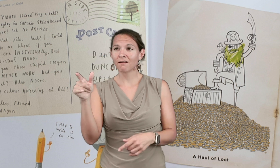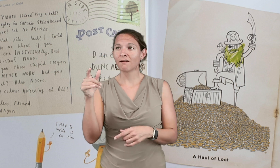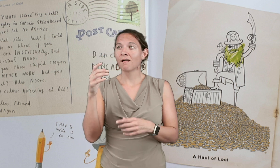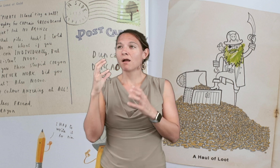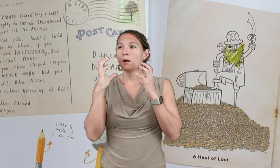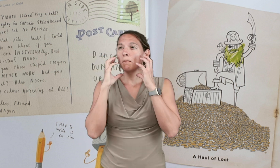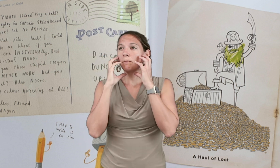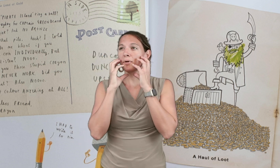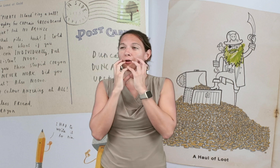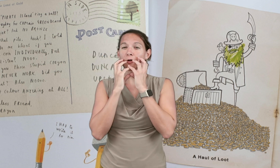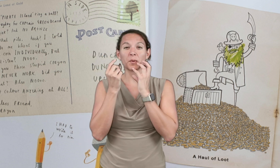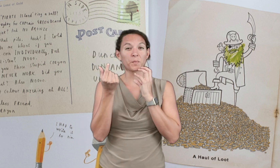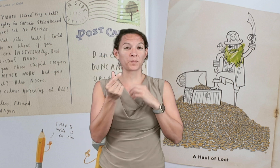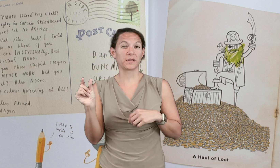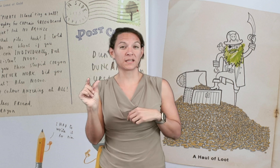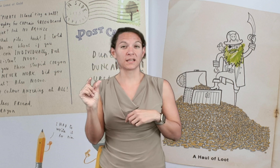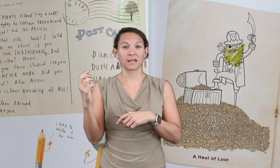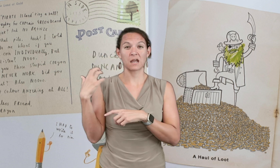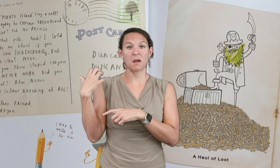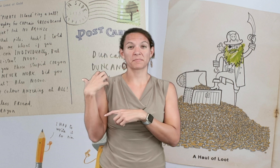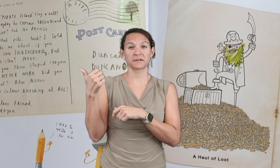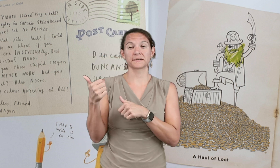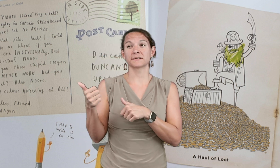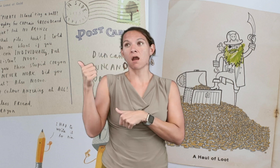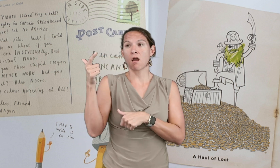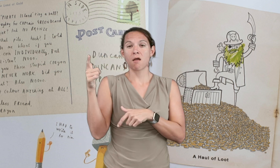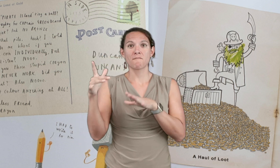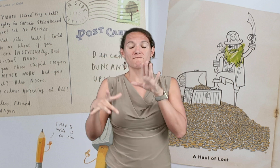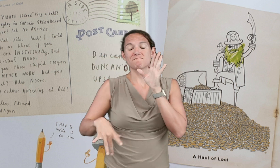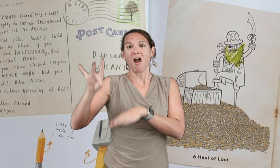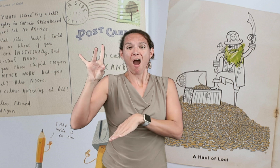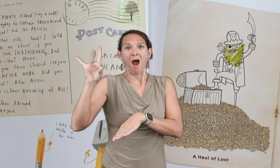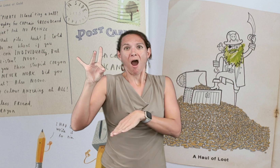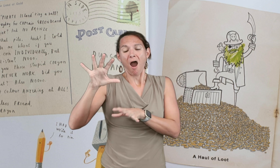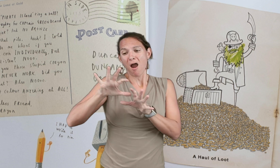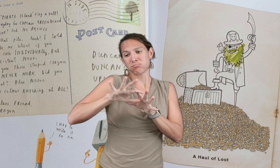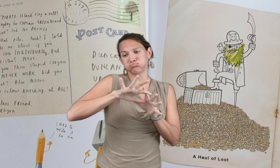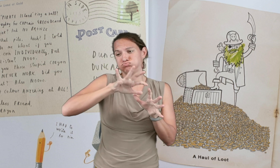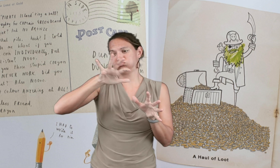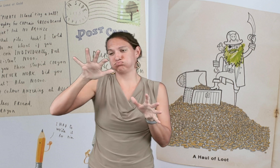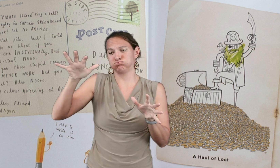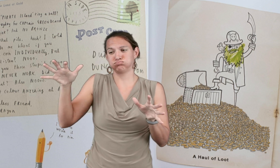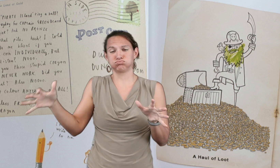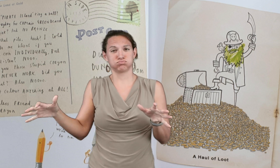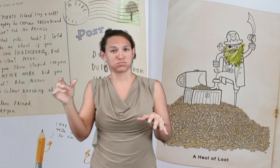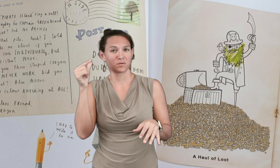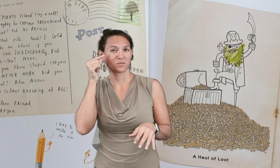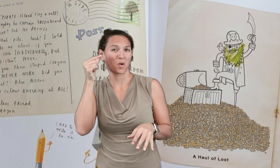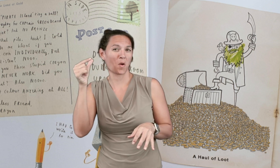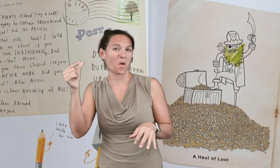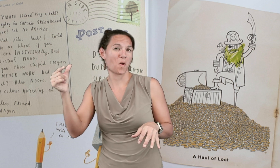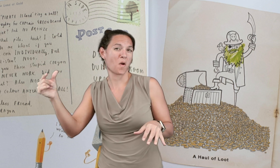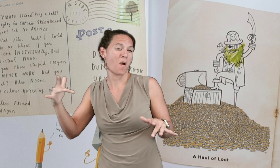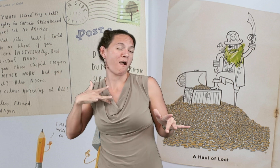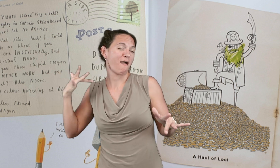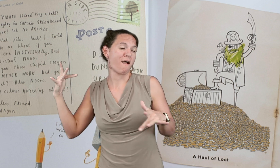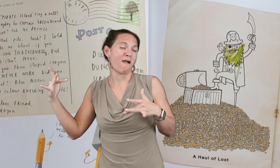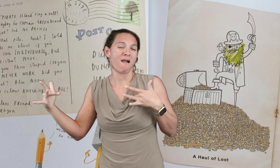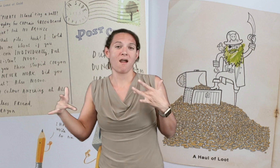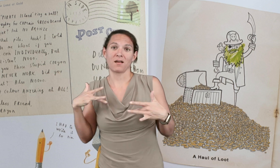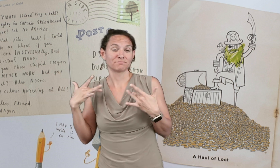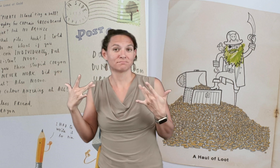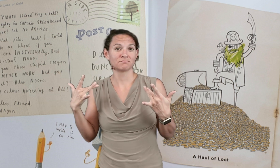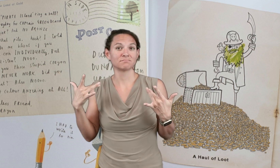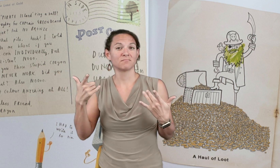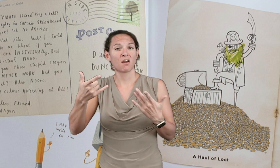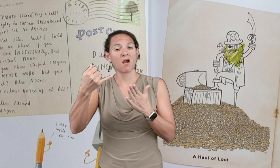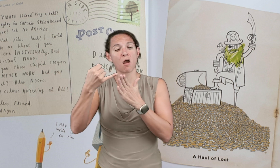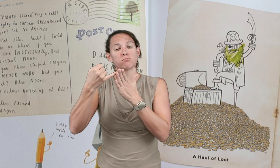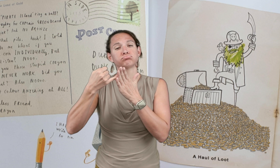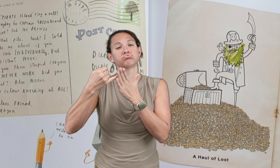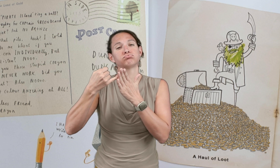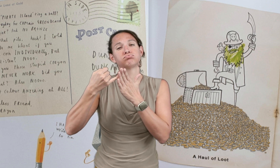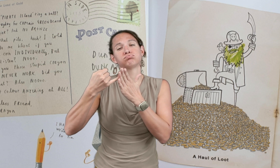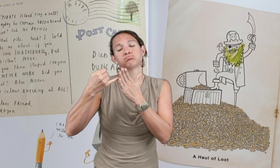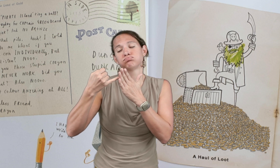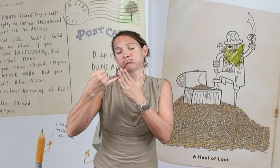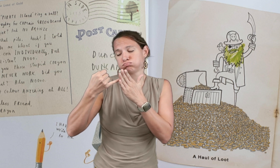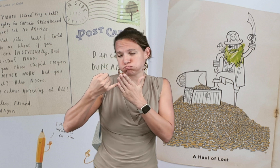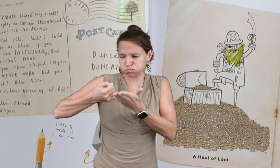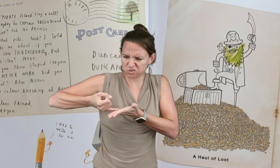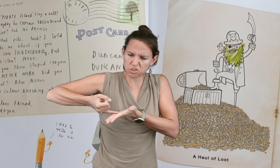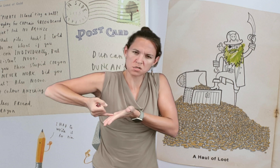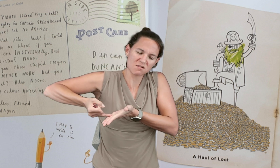That Captain Green Beard found a huge mound of gold and he was so excited.